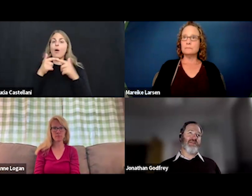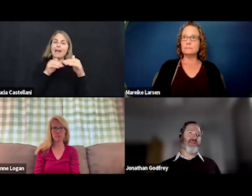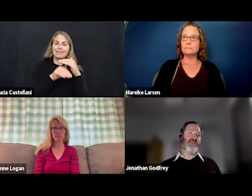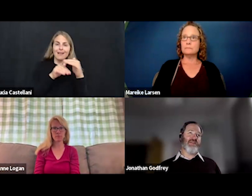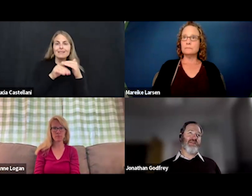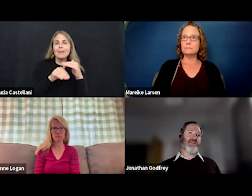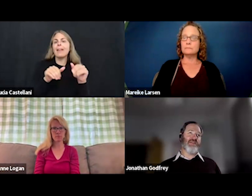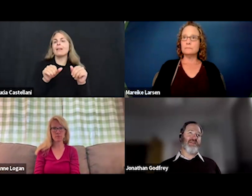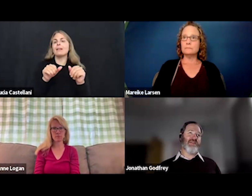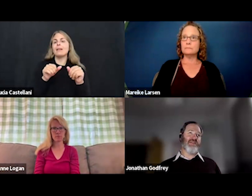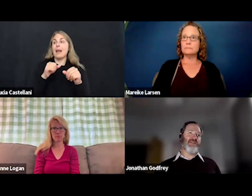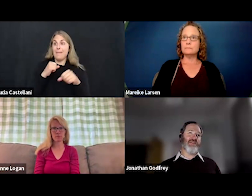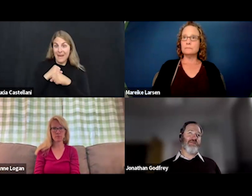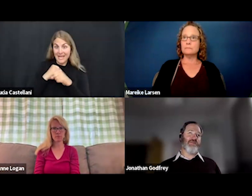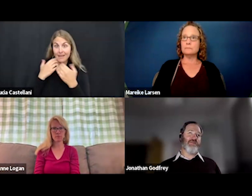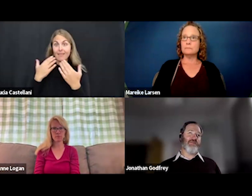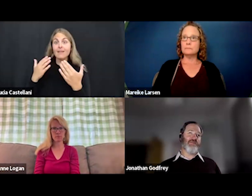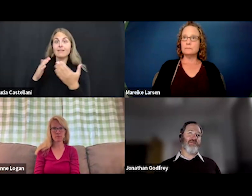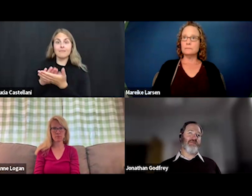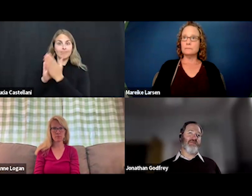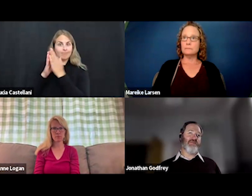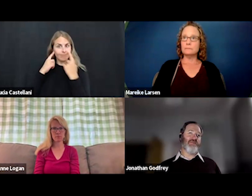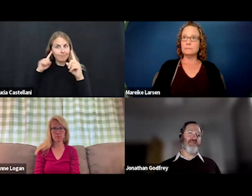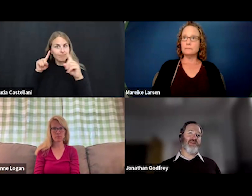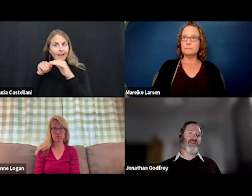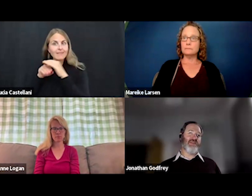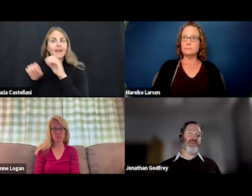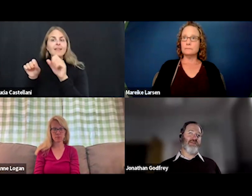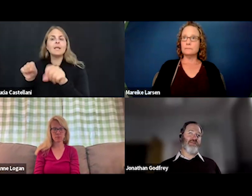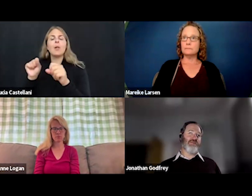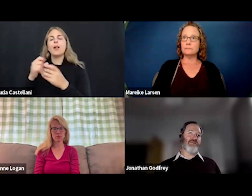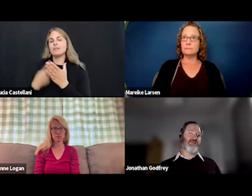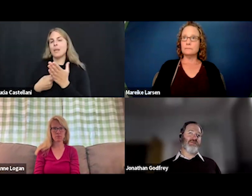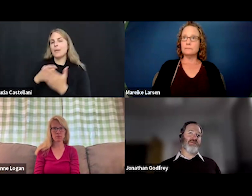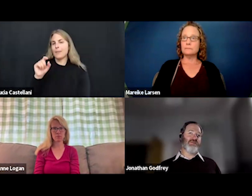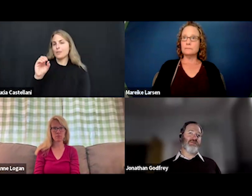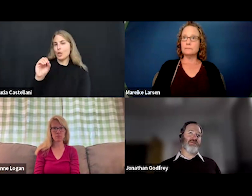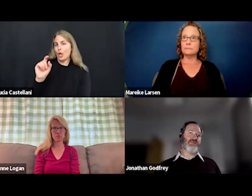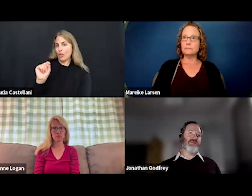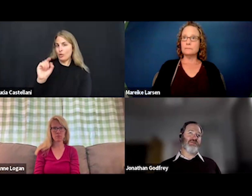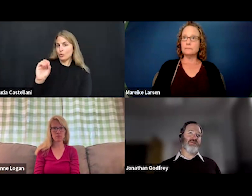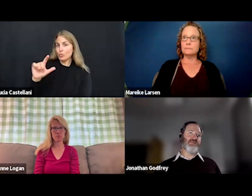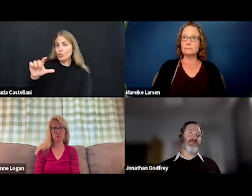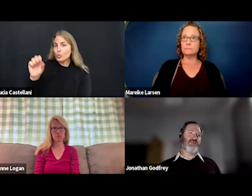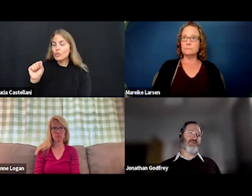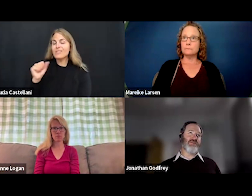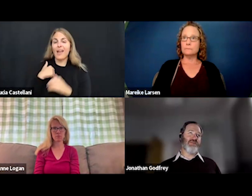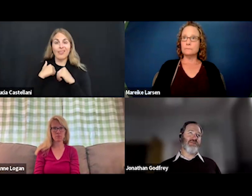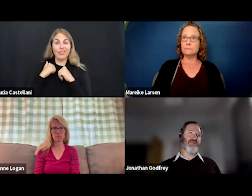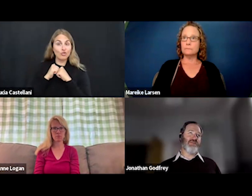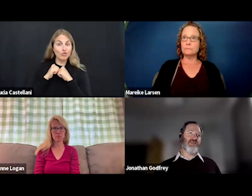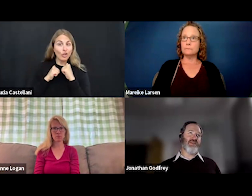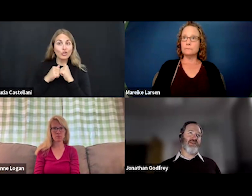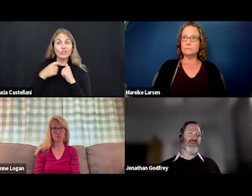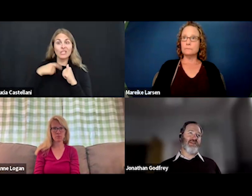things accessible is that sometimes the tools and infrastructures that we need to use to make things accessible